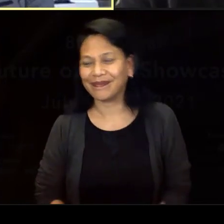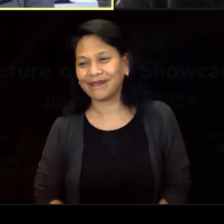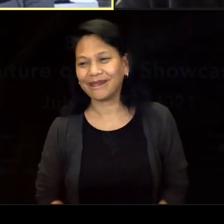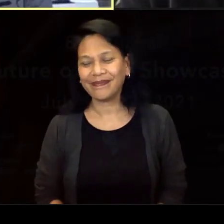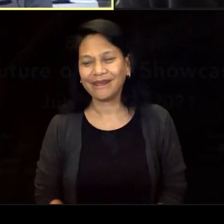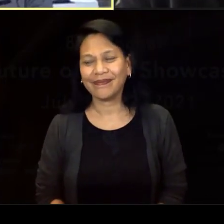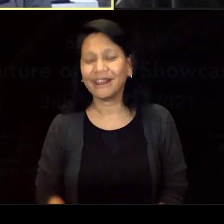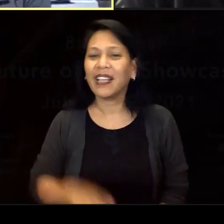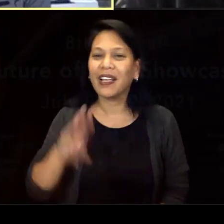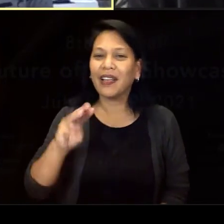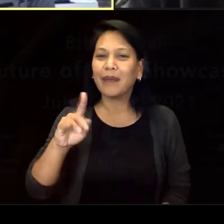Mikey, come through. What about you?